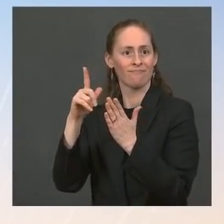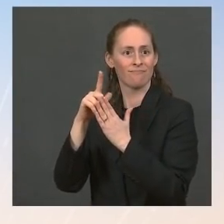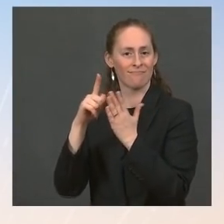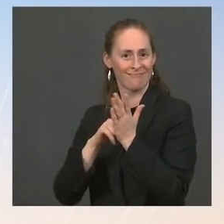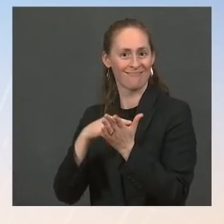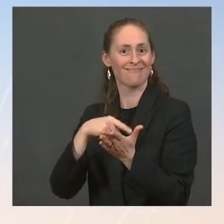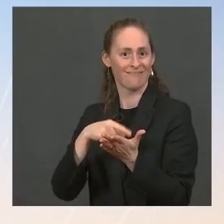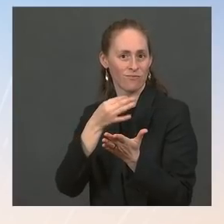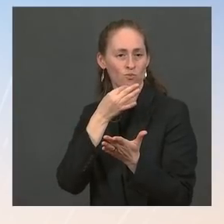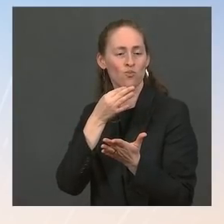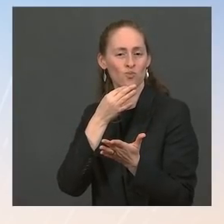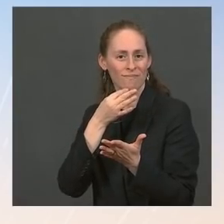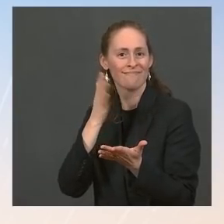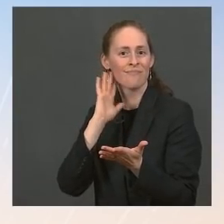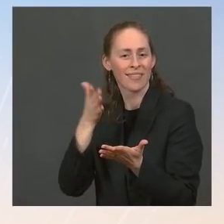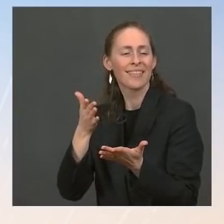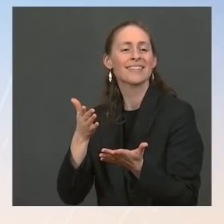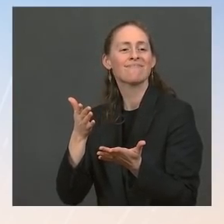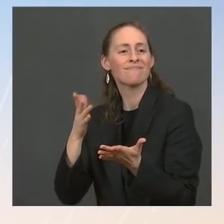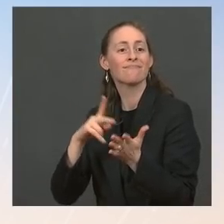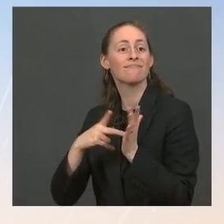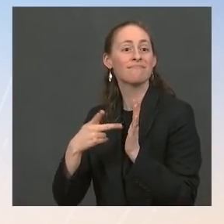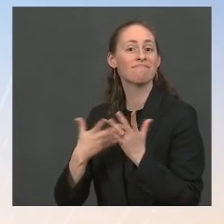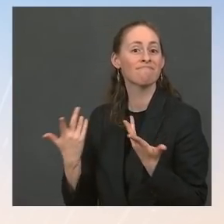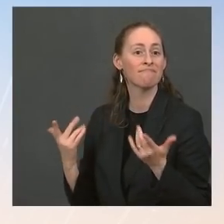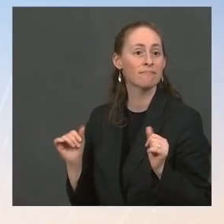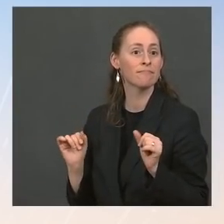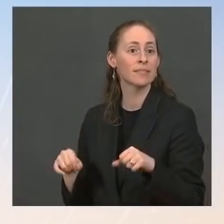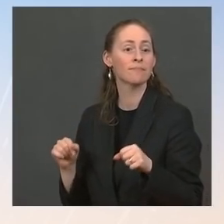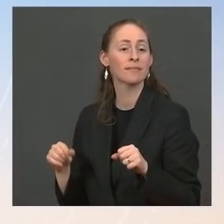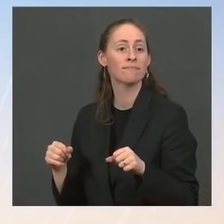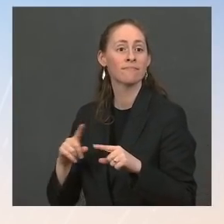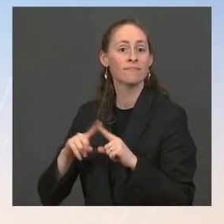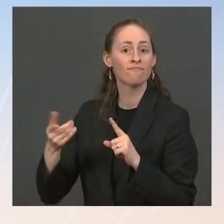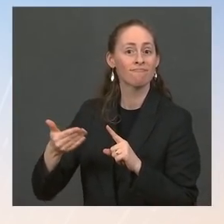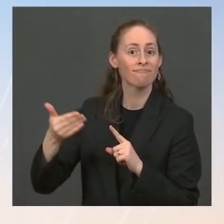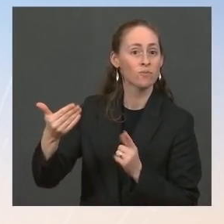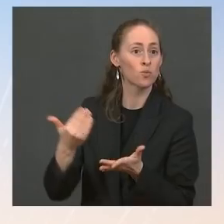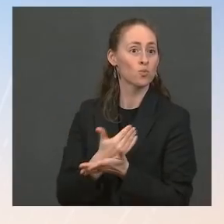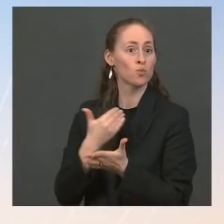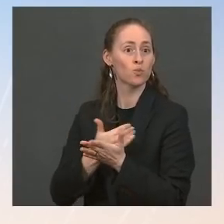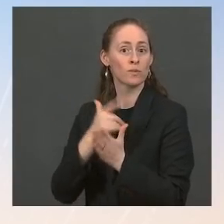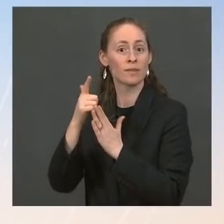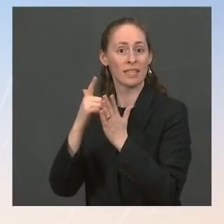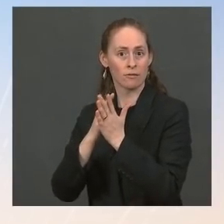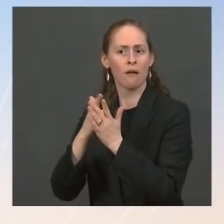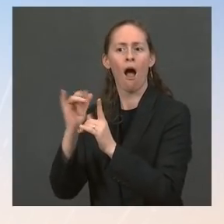for future bipartisan agreements like USICA or others? Like, what's your assessment of whether he can turn this